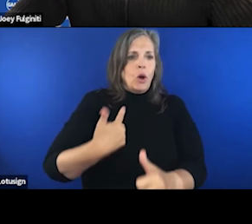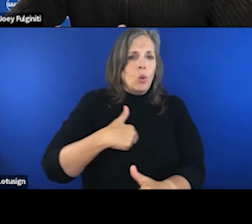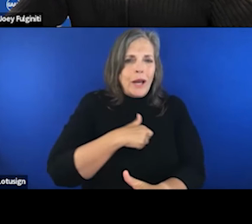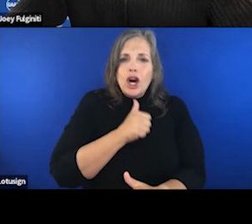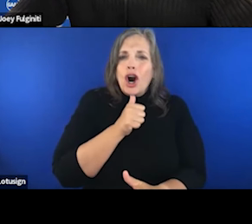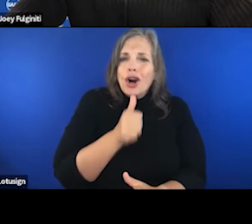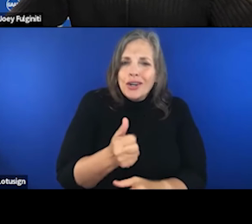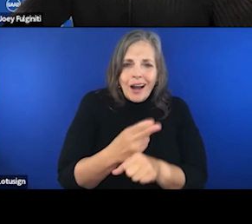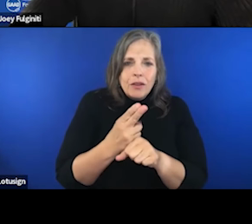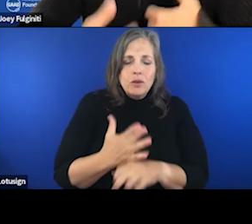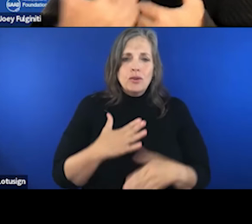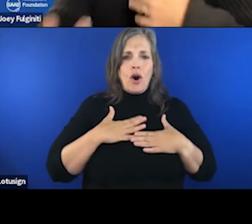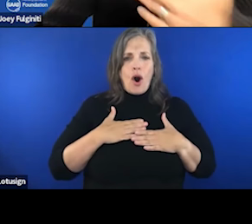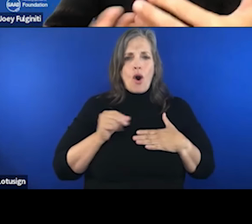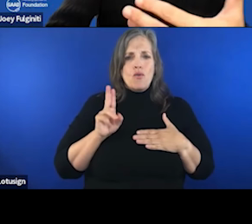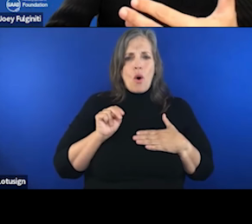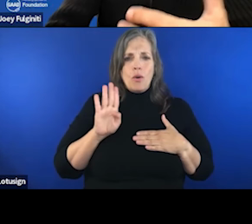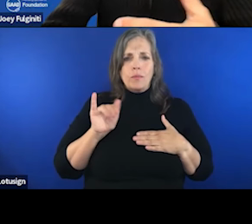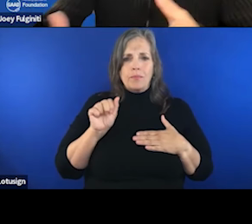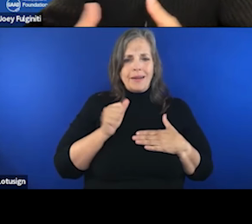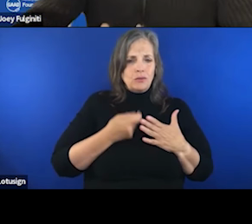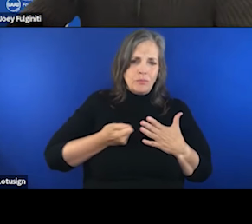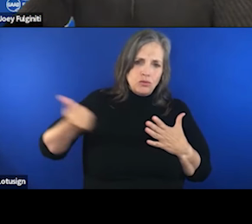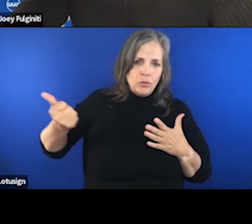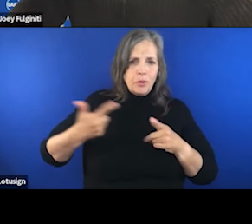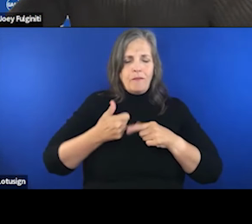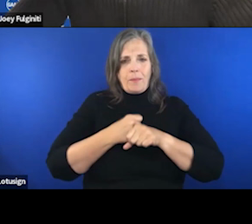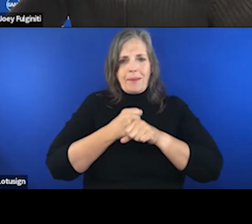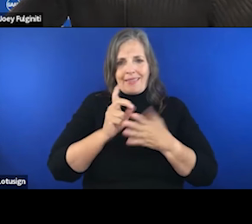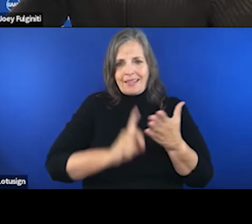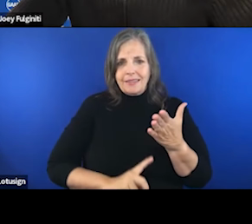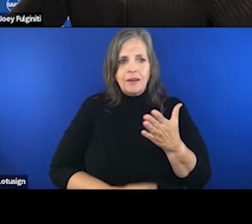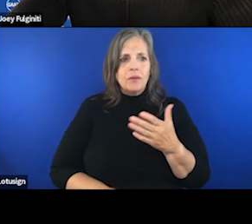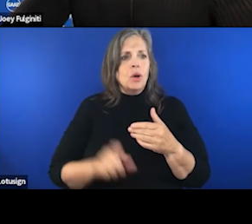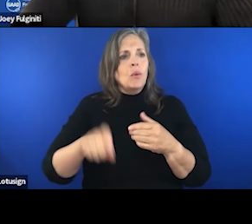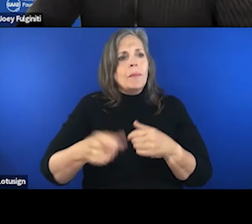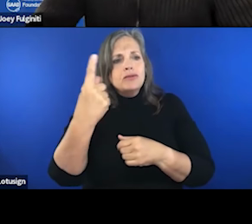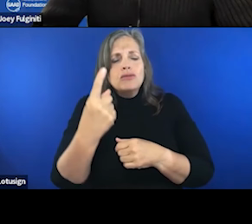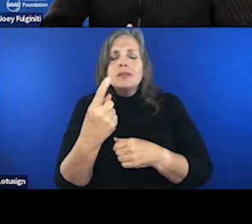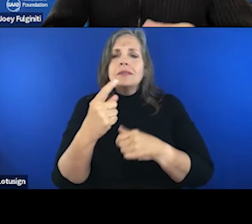personal biases when we're doing these designs we must understand levels of competence basically